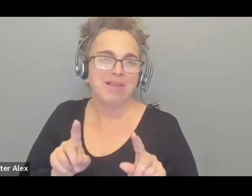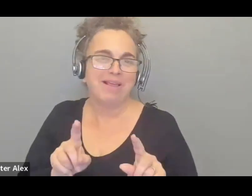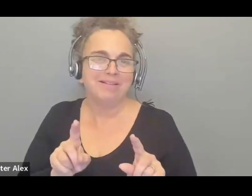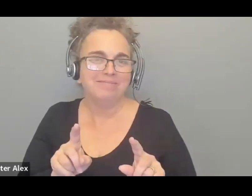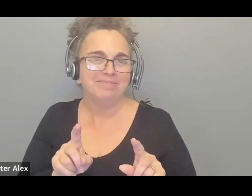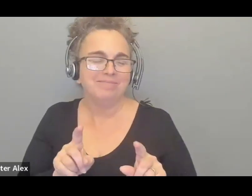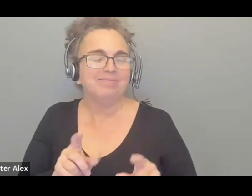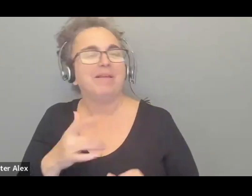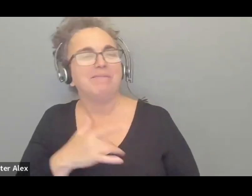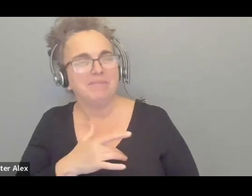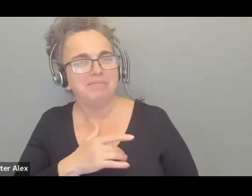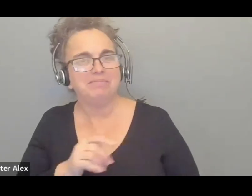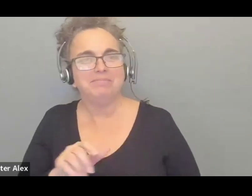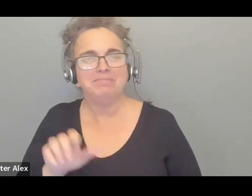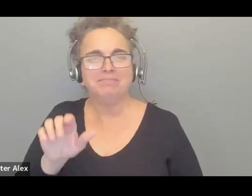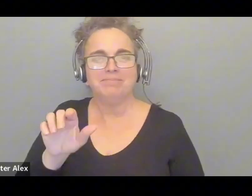accessibility powered with AI,